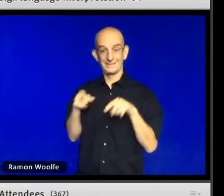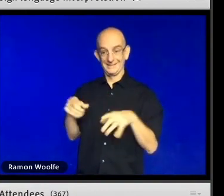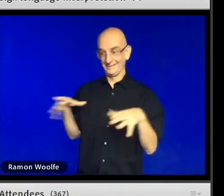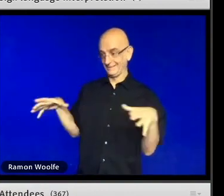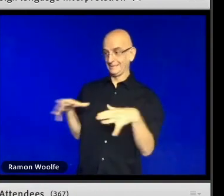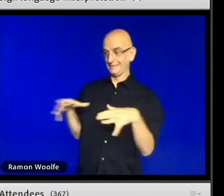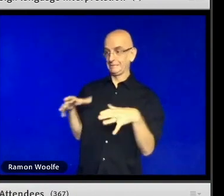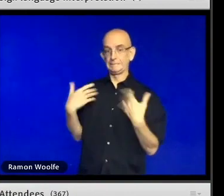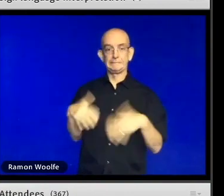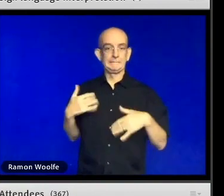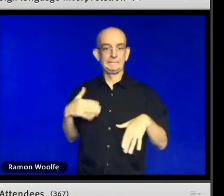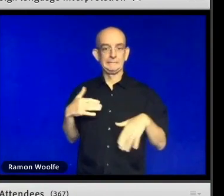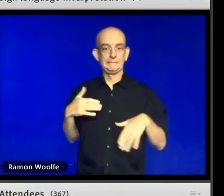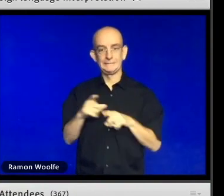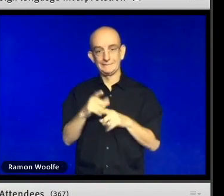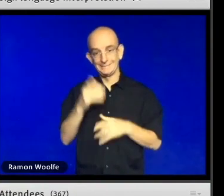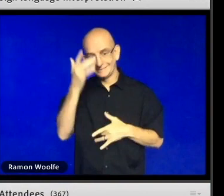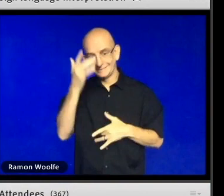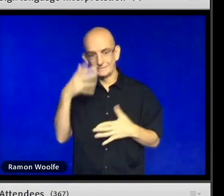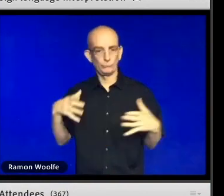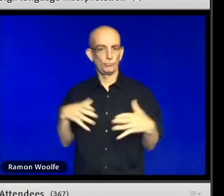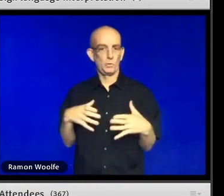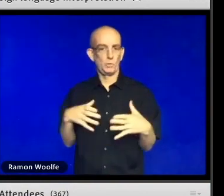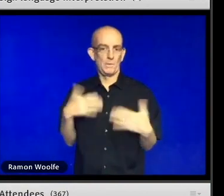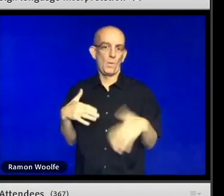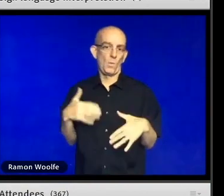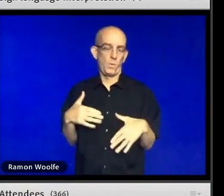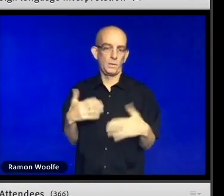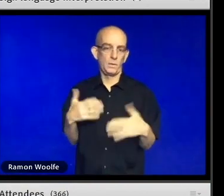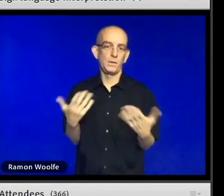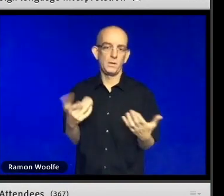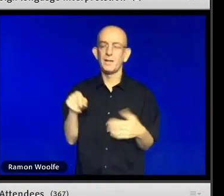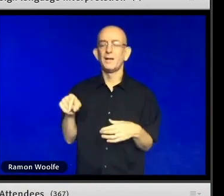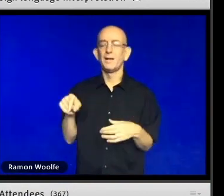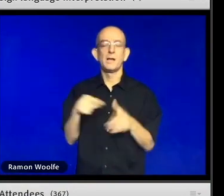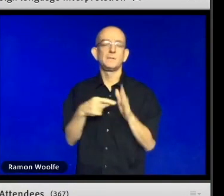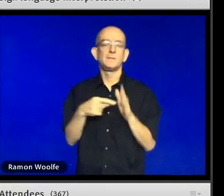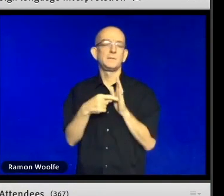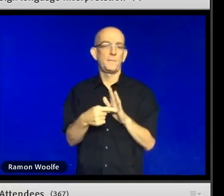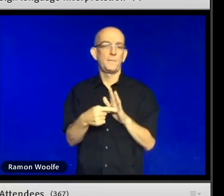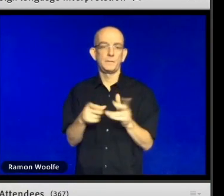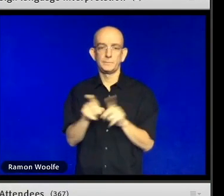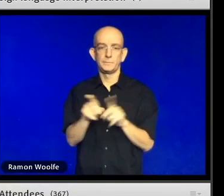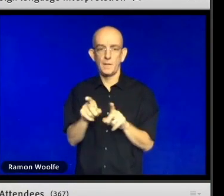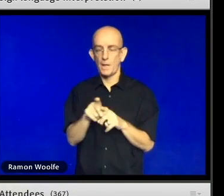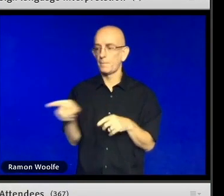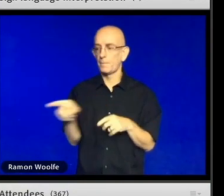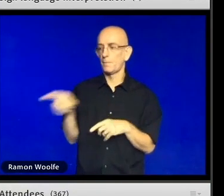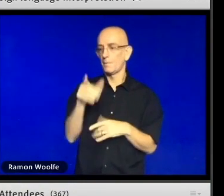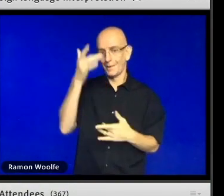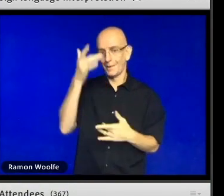in the chat. That's terrific. If you have other questions, please do submit those as